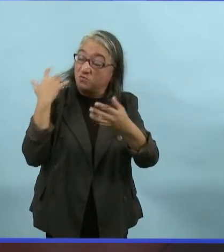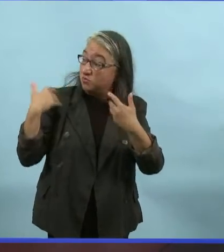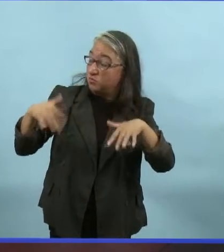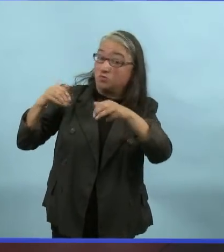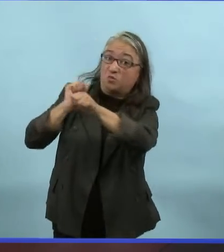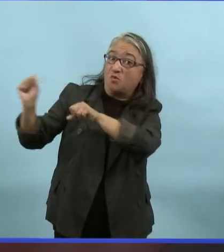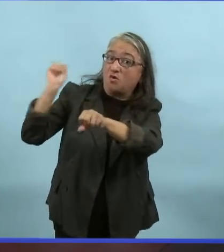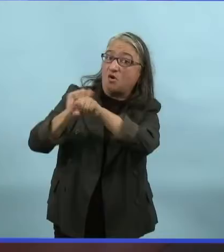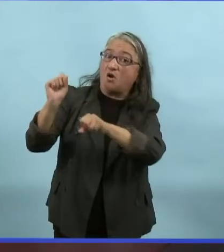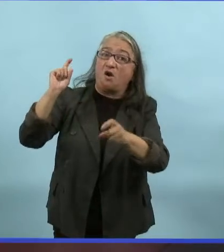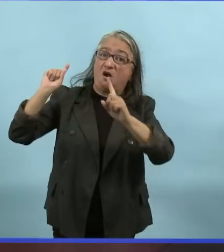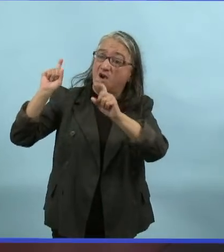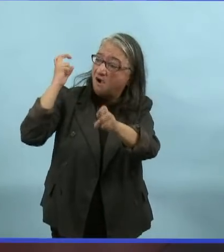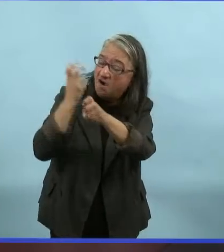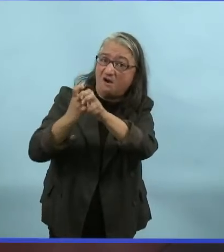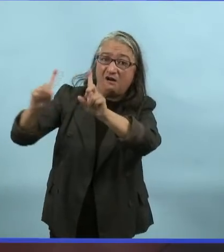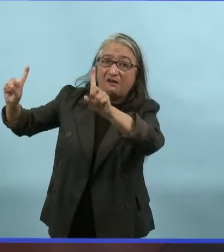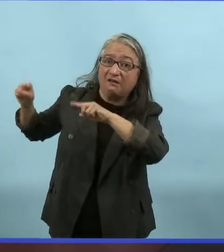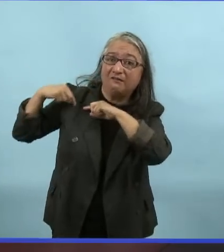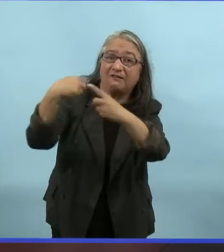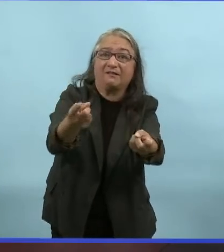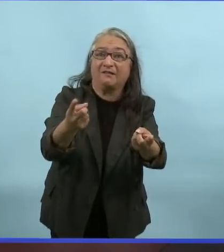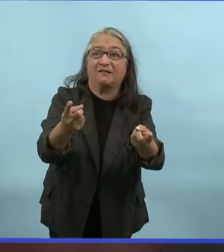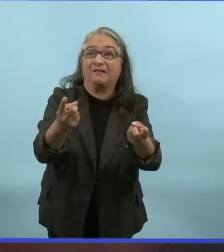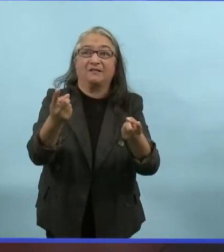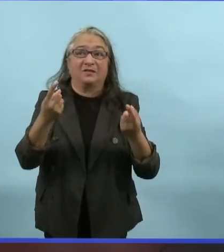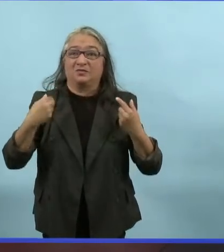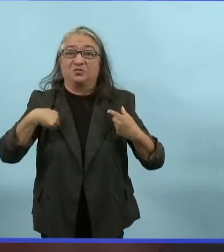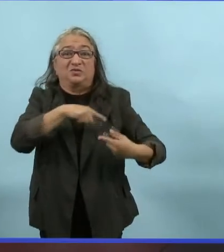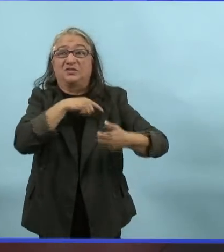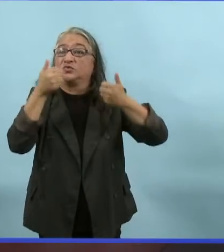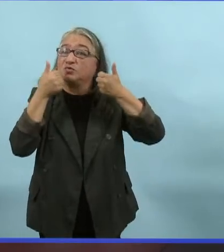to just try to get to this to where we are now we're able to loosen some of these